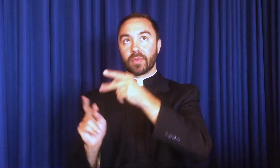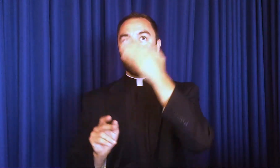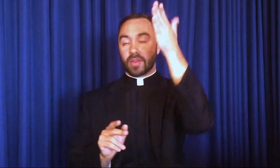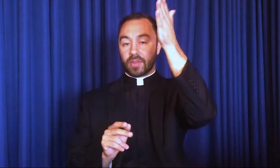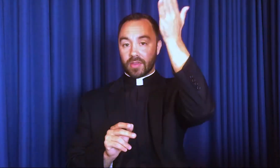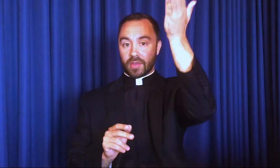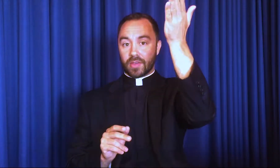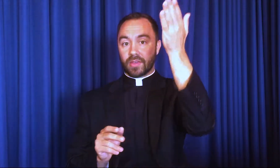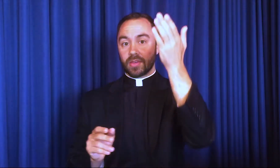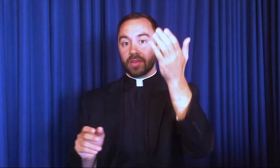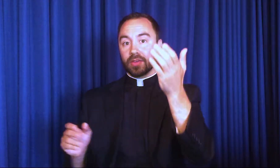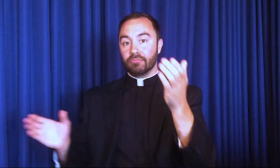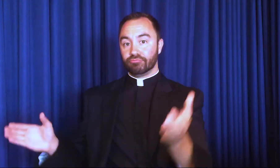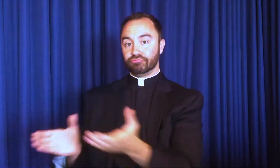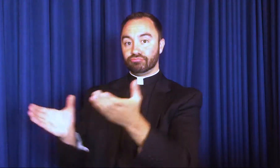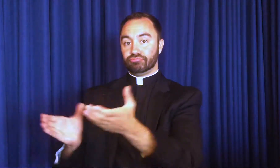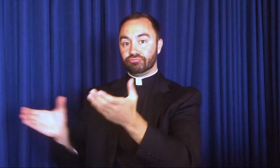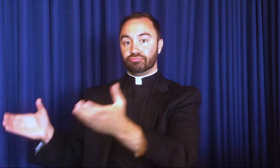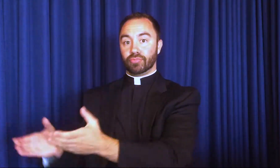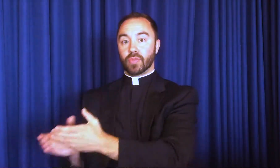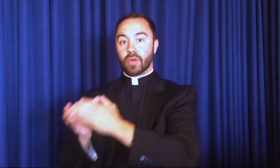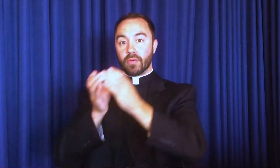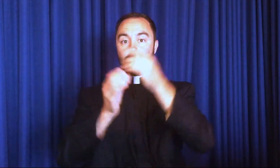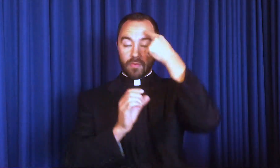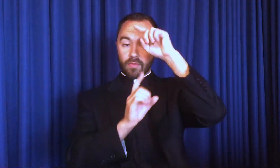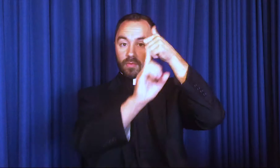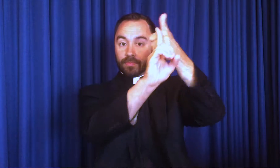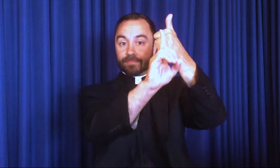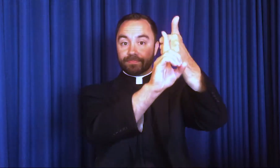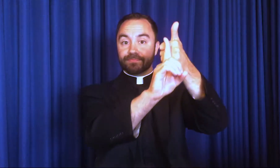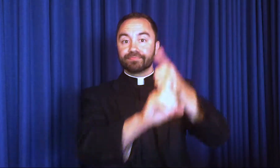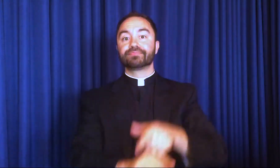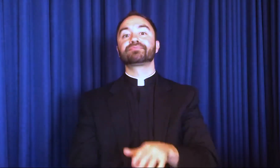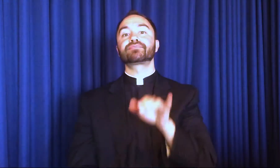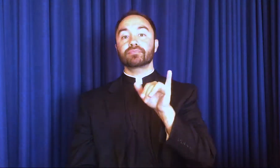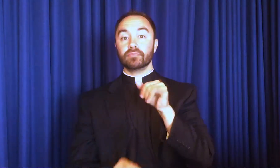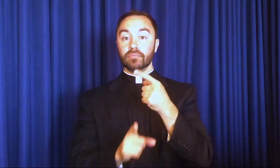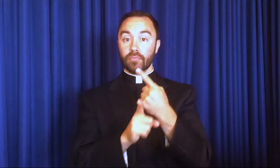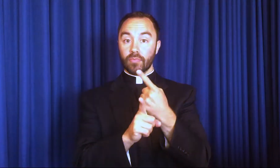God had foster the church and built it